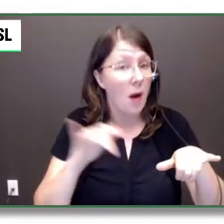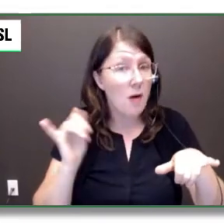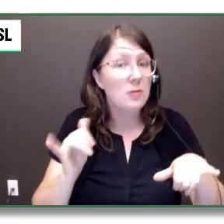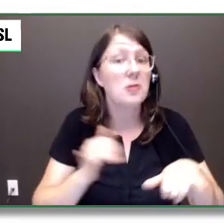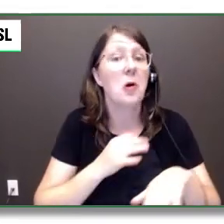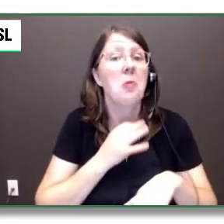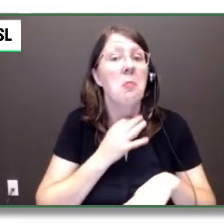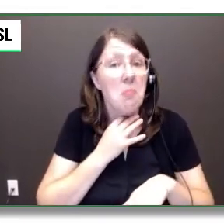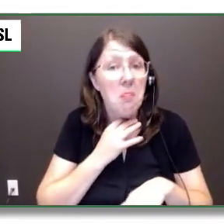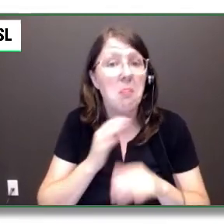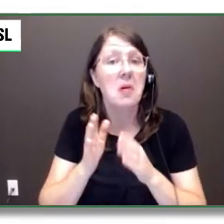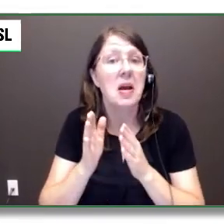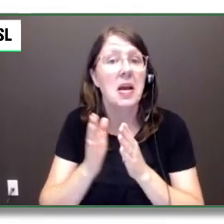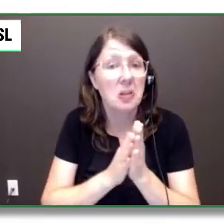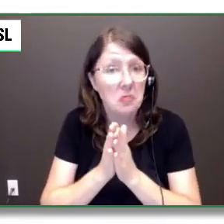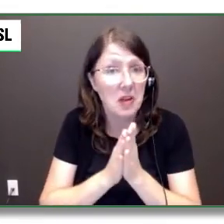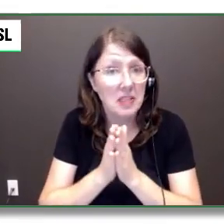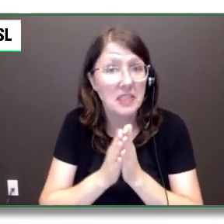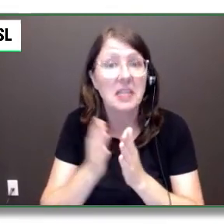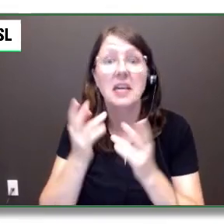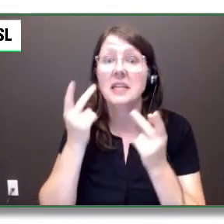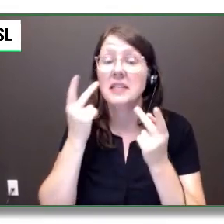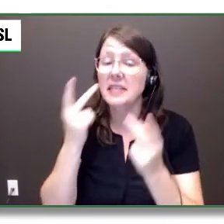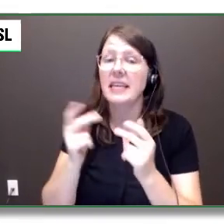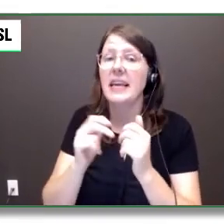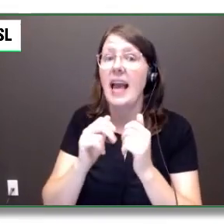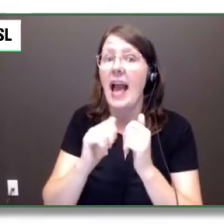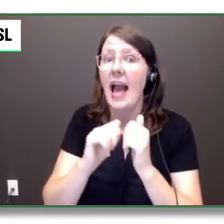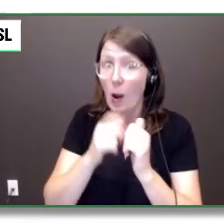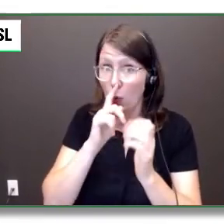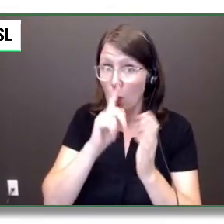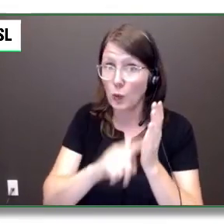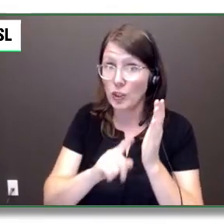likely to actually interact national parks. You have to have a card for almost